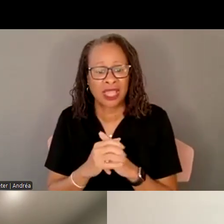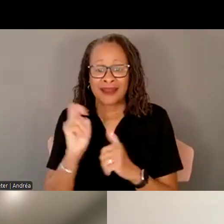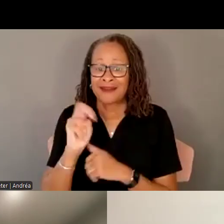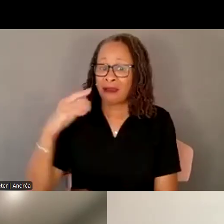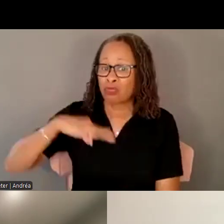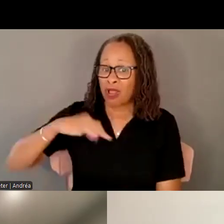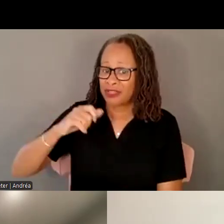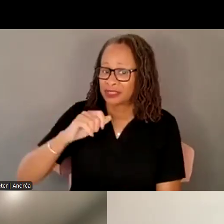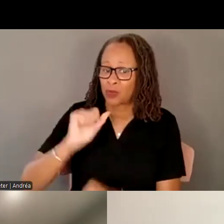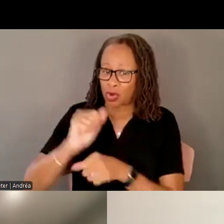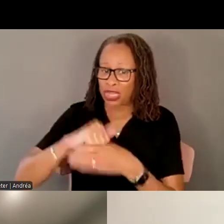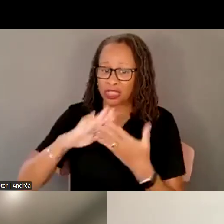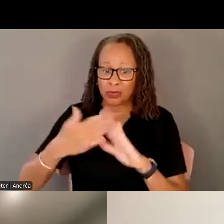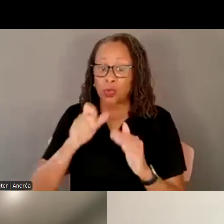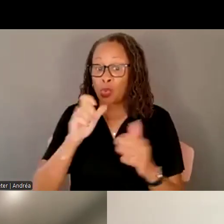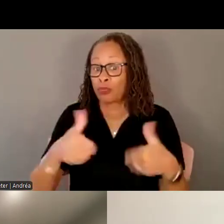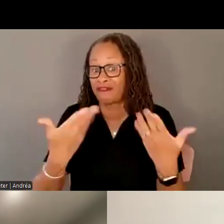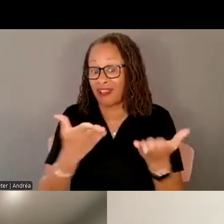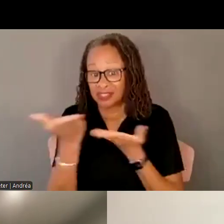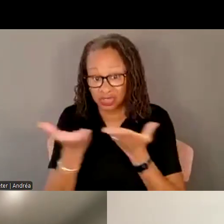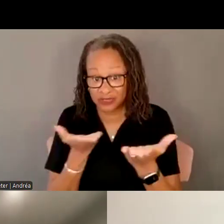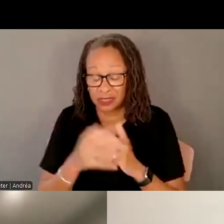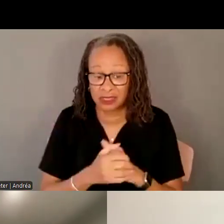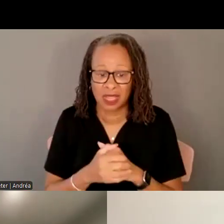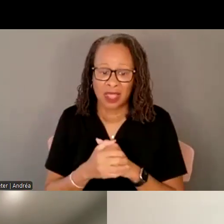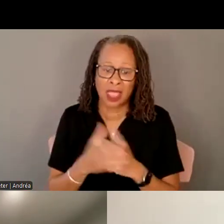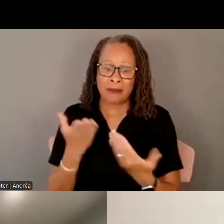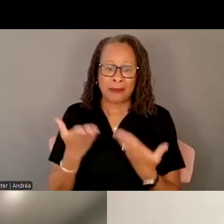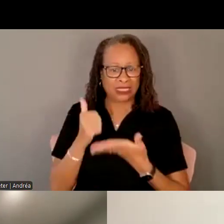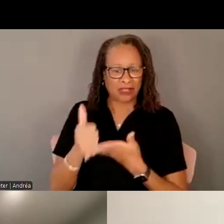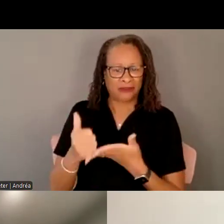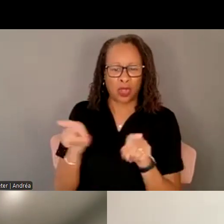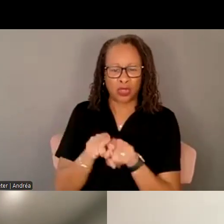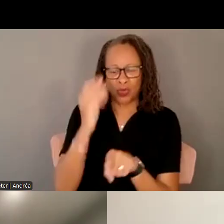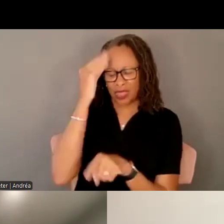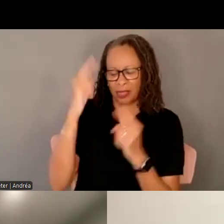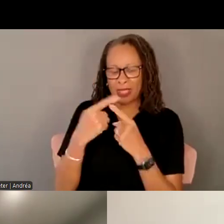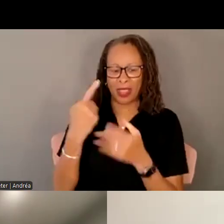that really provide services. And maybe it's helpful too to kind of think back to, like, what specific funding they get